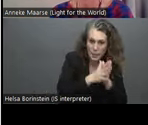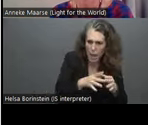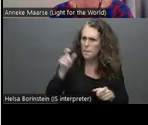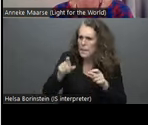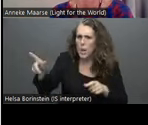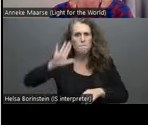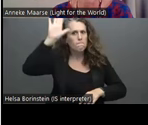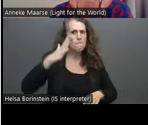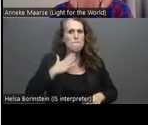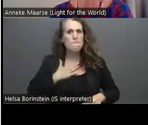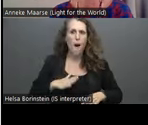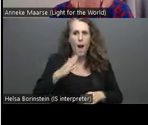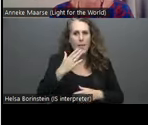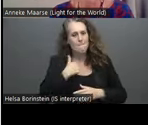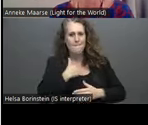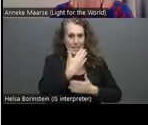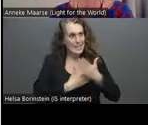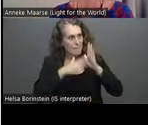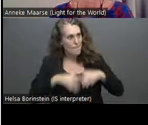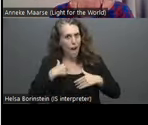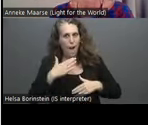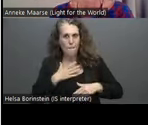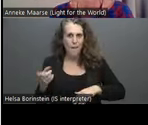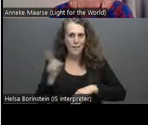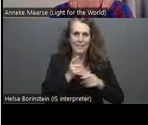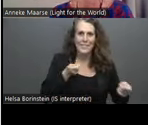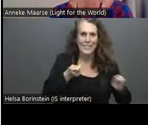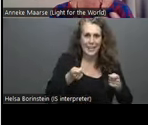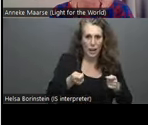always introduced to us by organizations of persons with disabilities, and often also